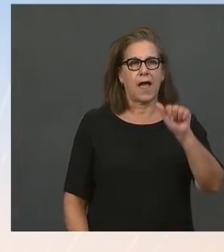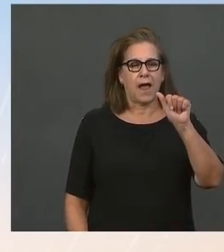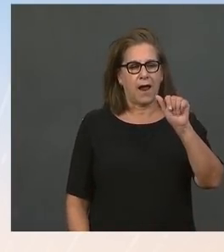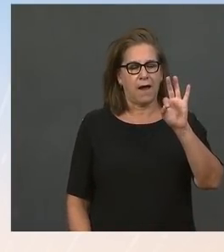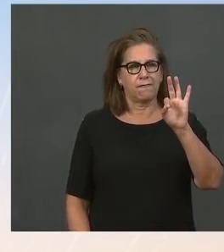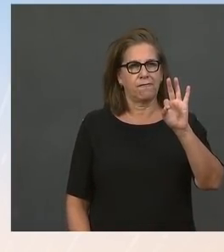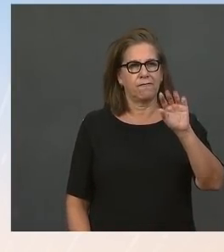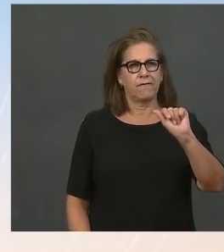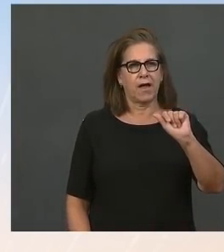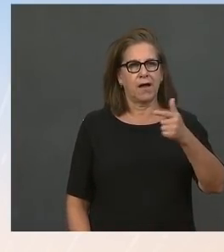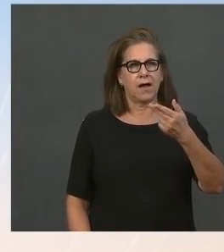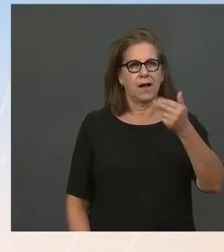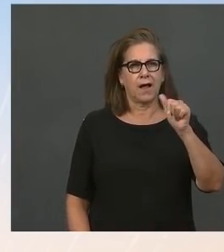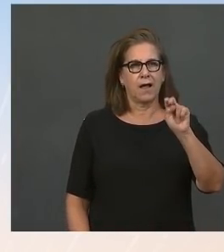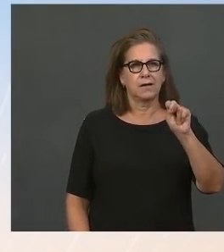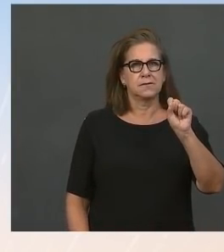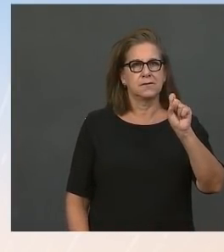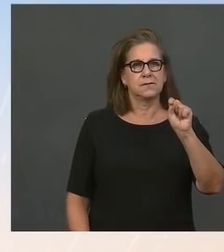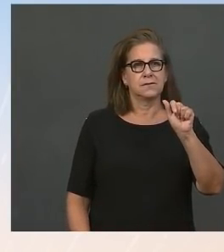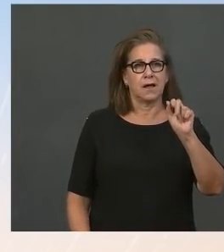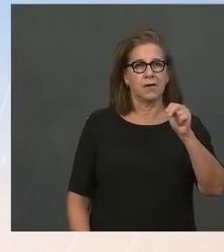and they have high expectation from the United States.